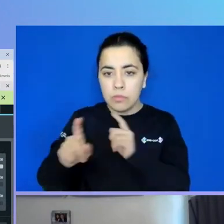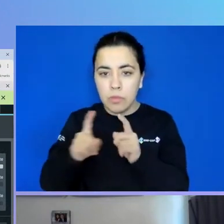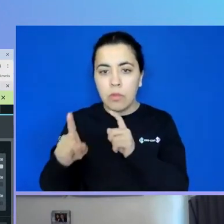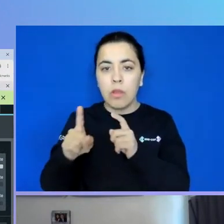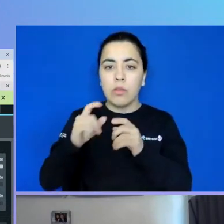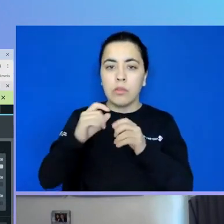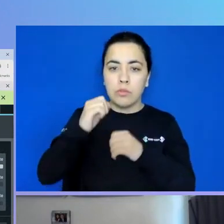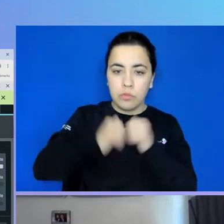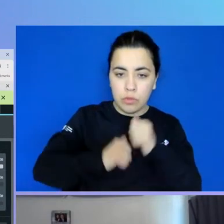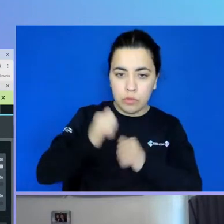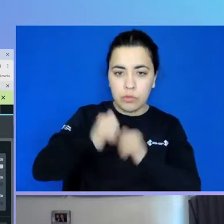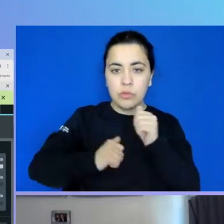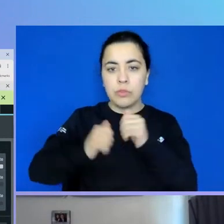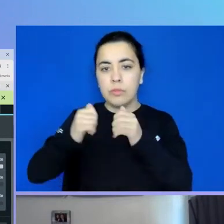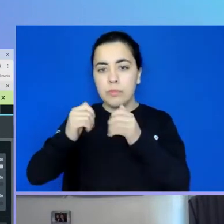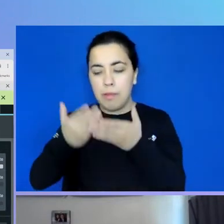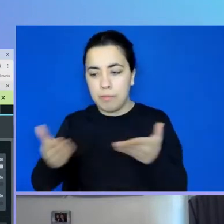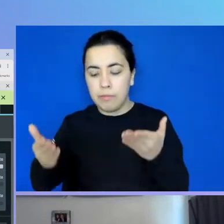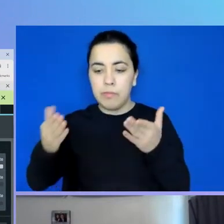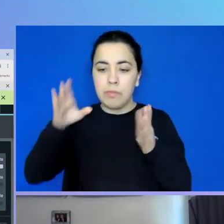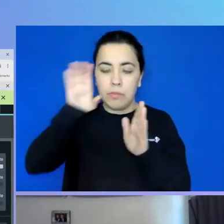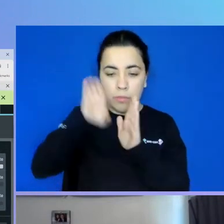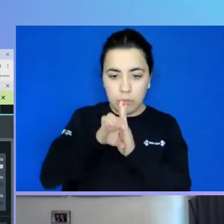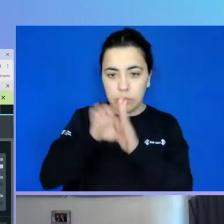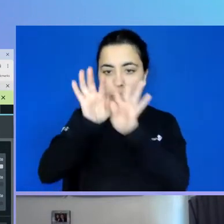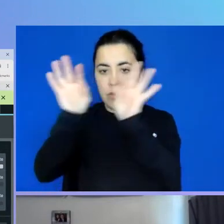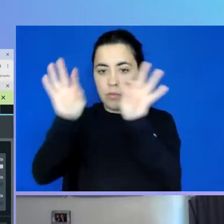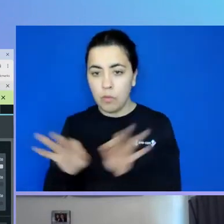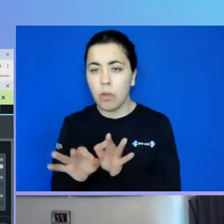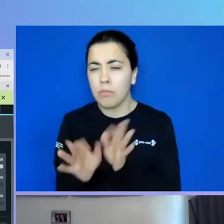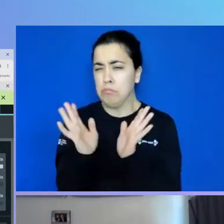images and forms for the purposes of this conversation,